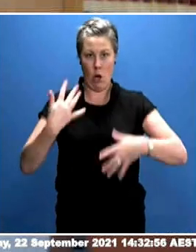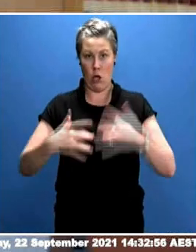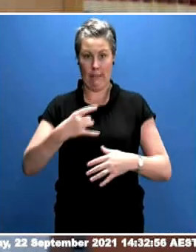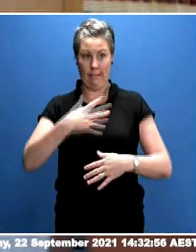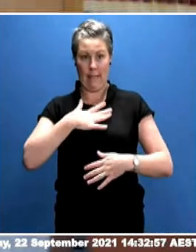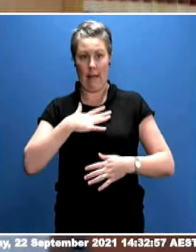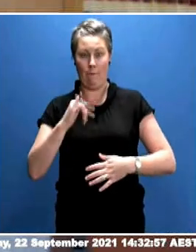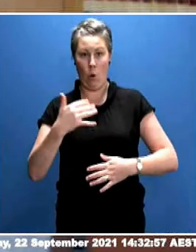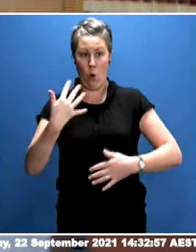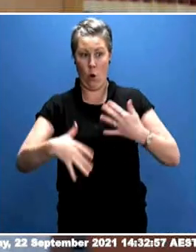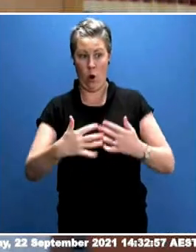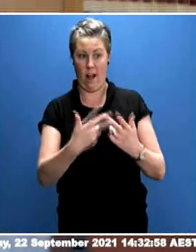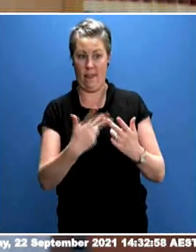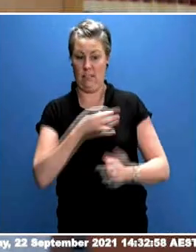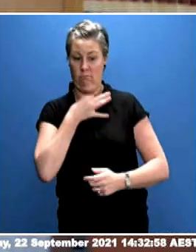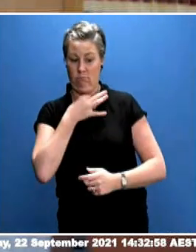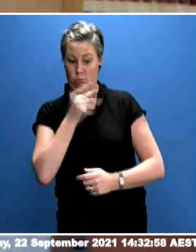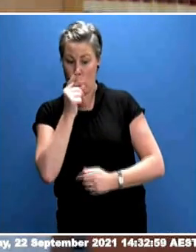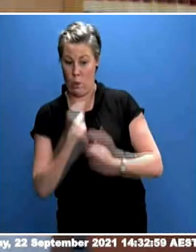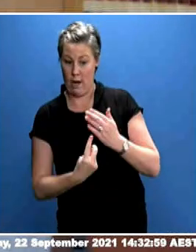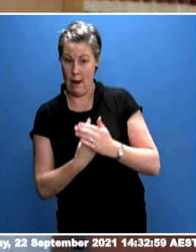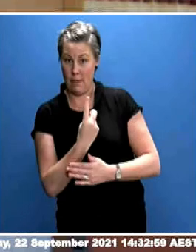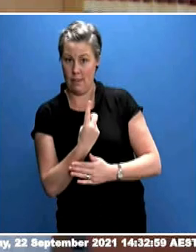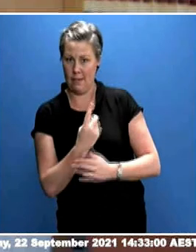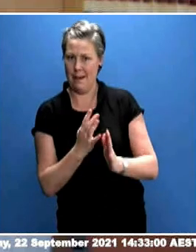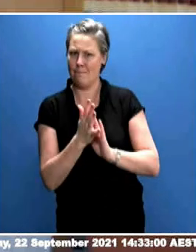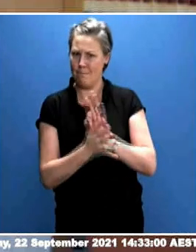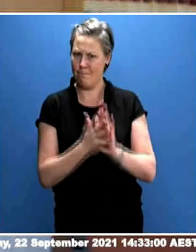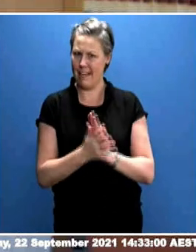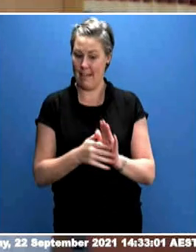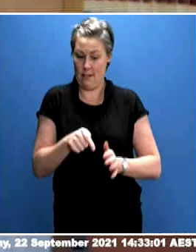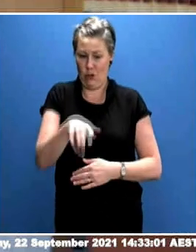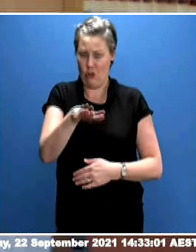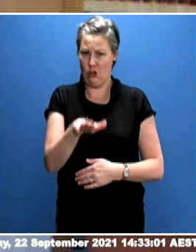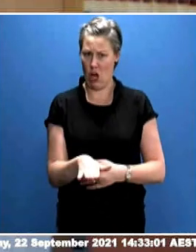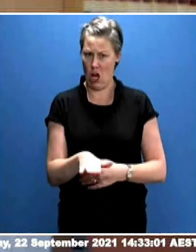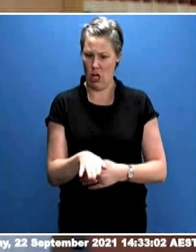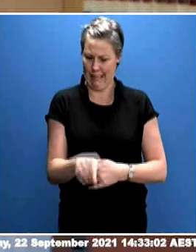there is something significantly wrong, going wrong in that child's life that's